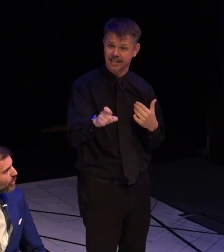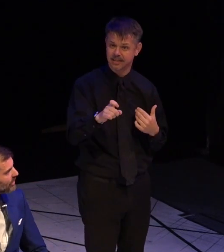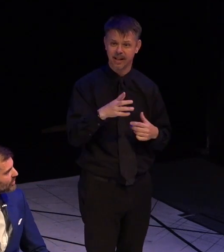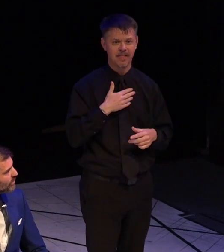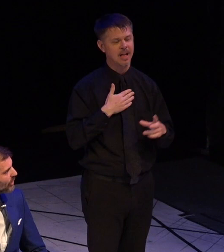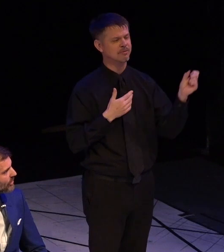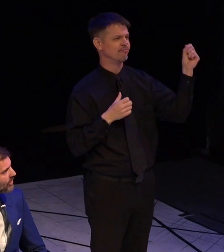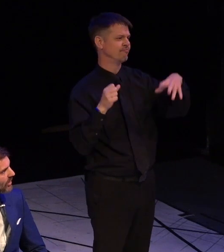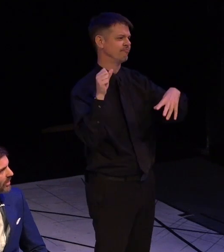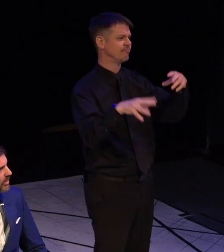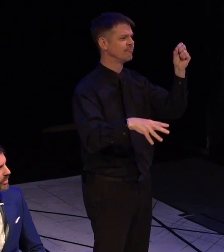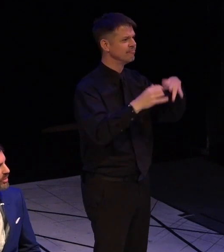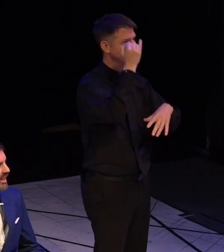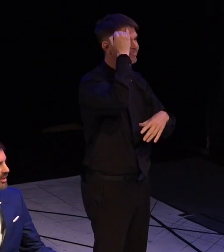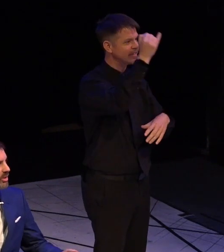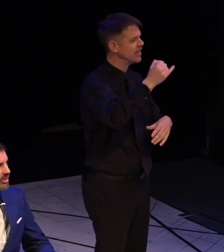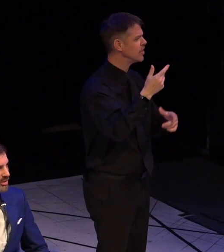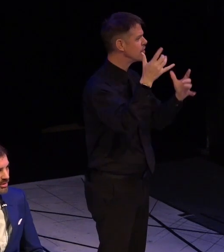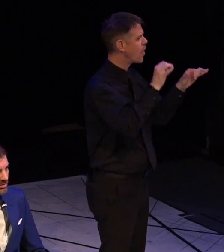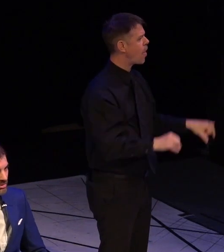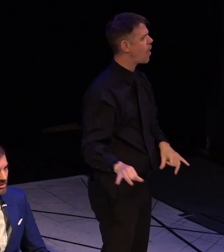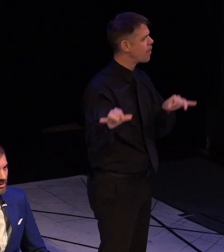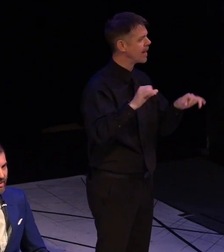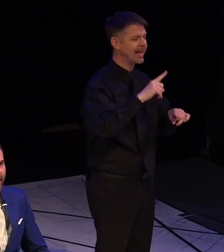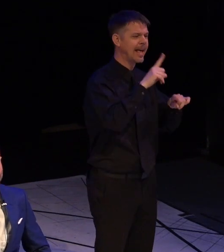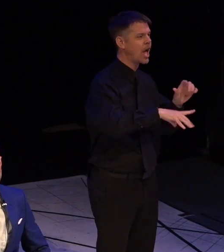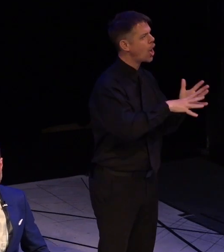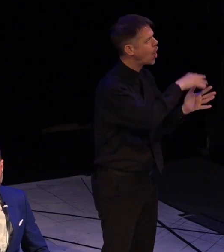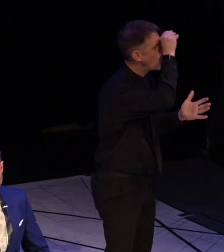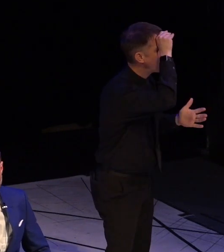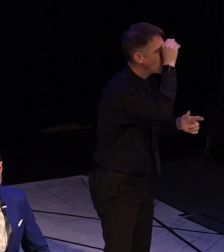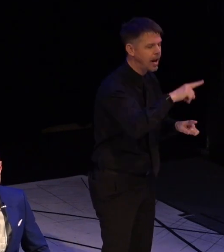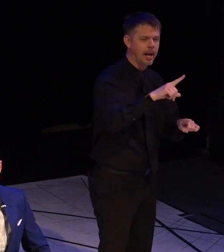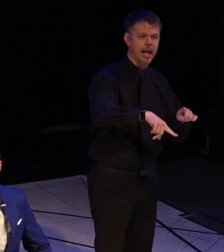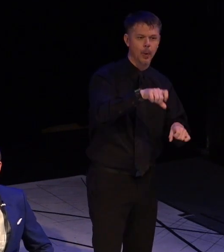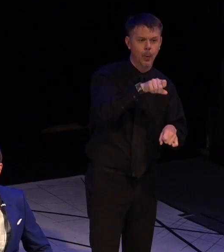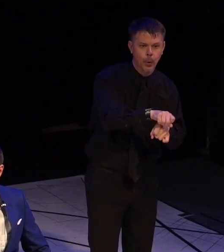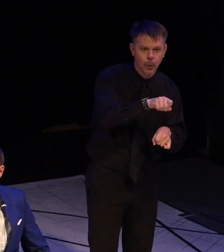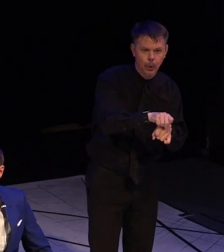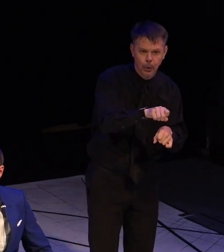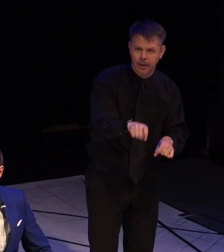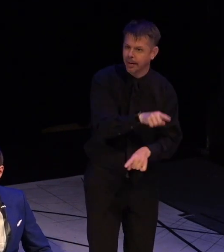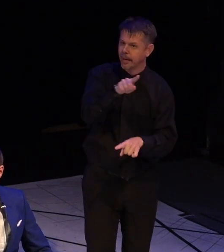people with disabilities. You can't learn. You can't get a job. You can't raise a family.